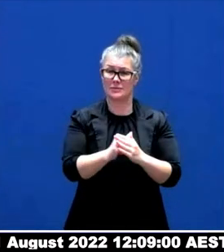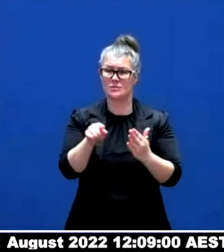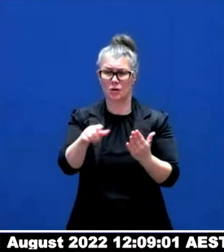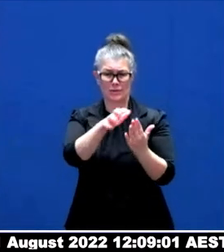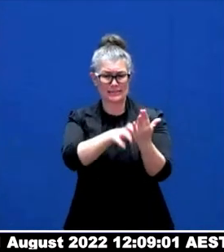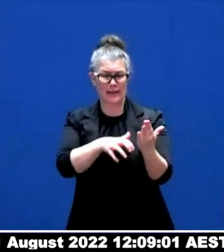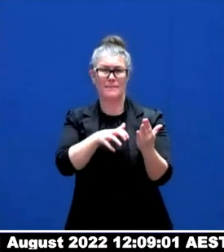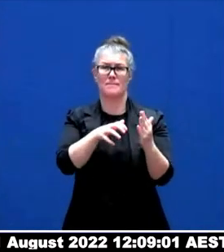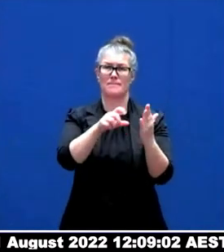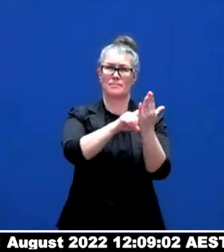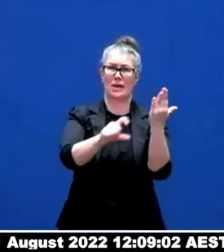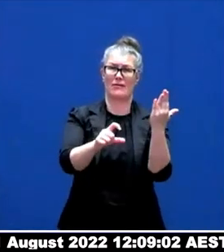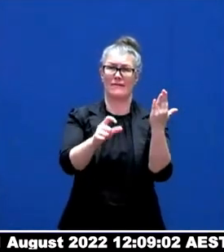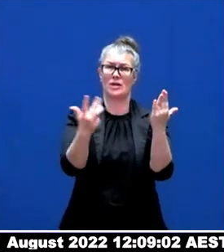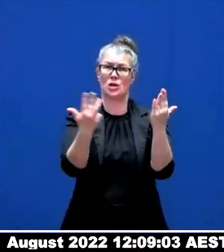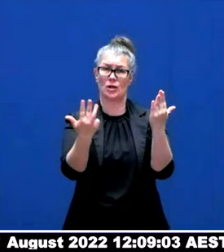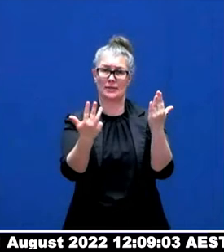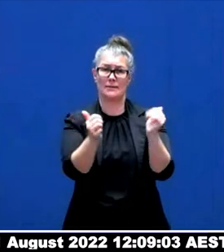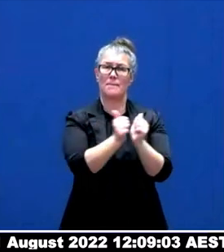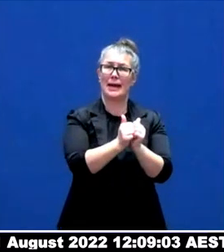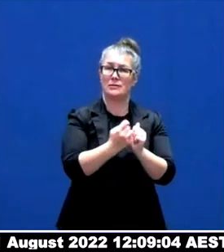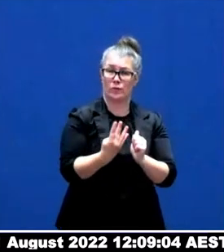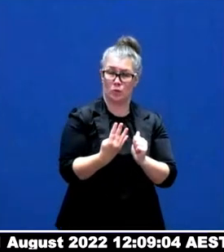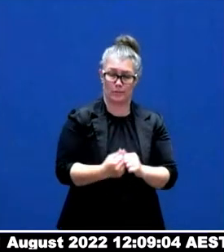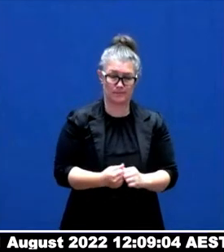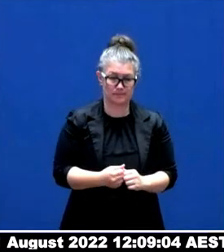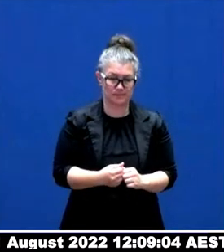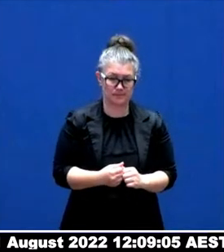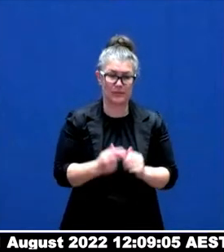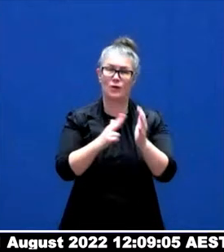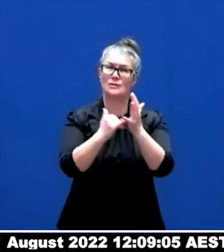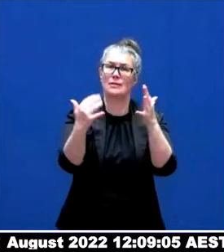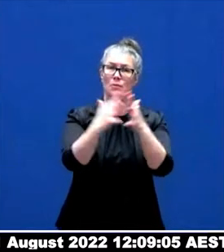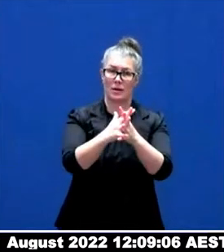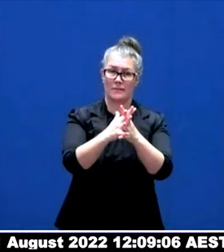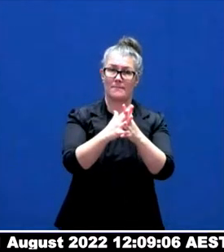page four. So, in terms of the New South Wales Housing Register, just tell me if my